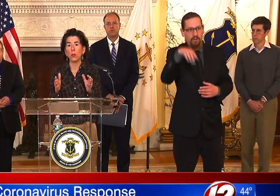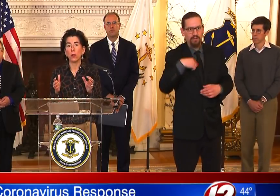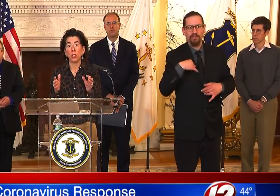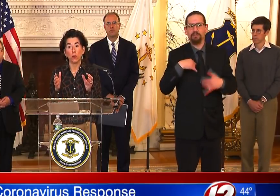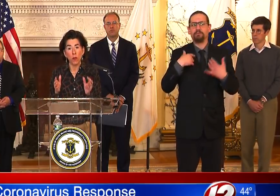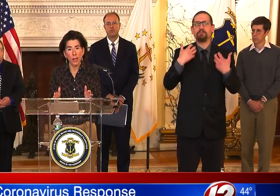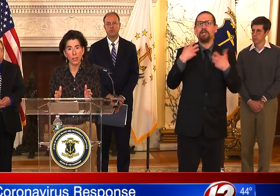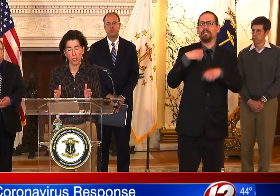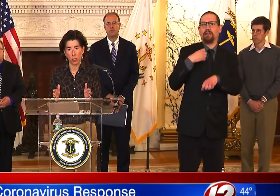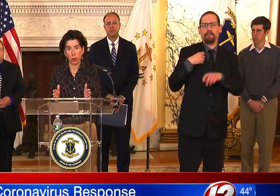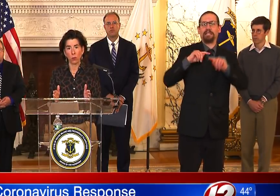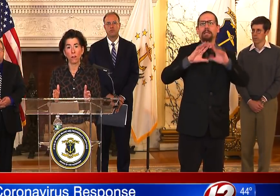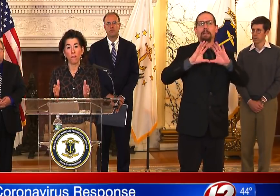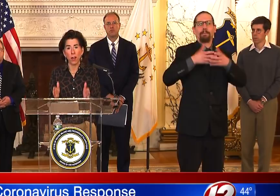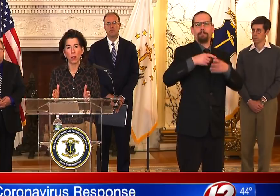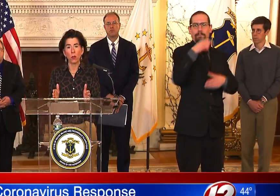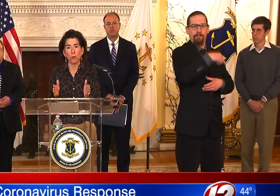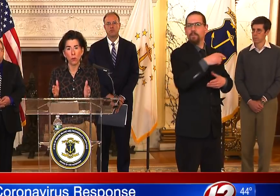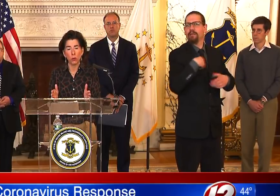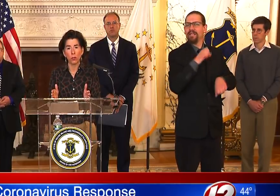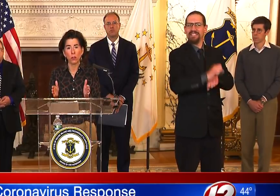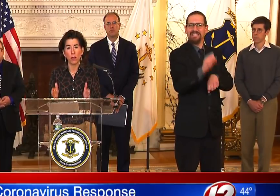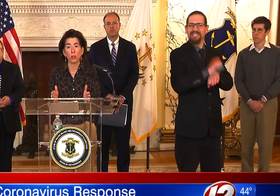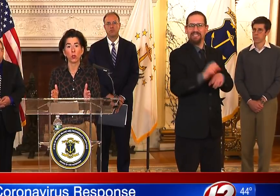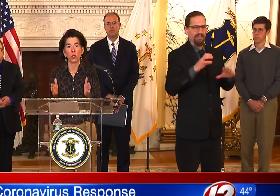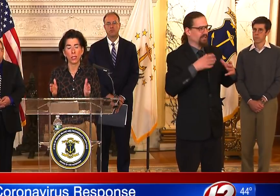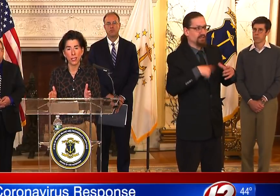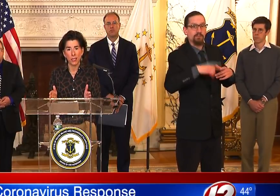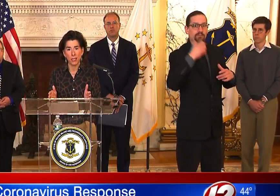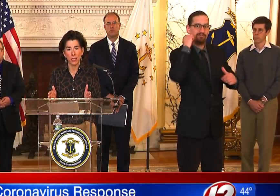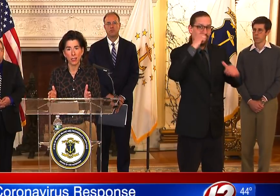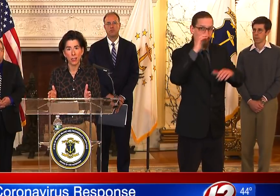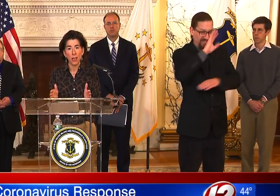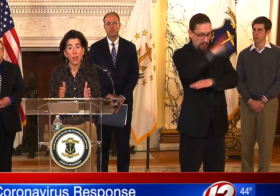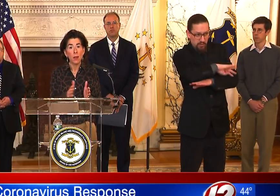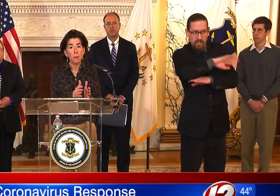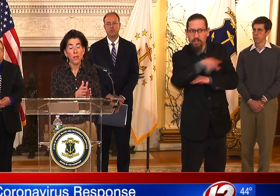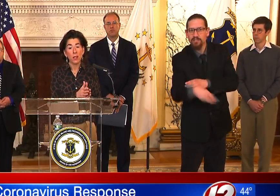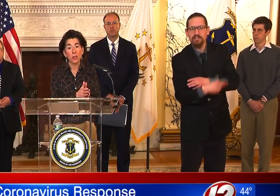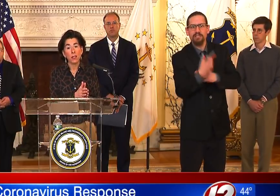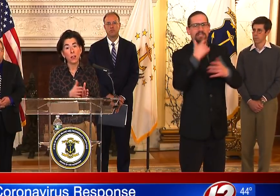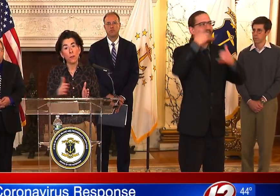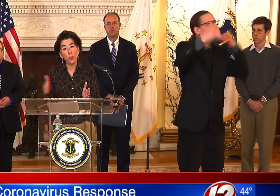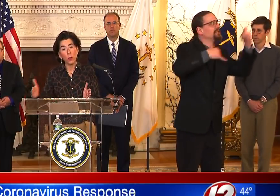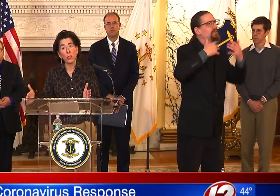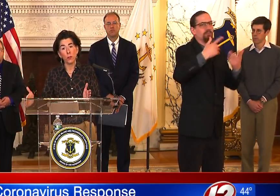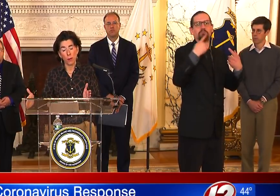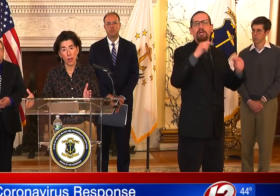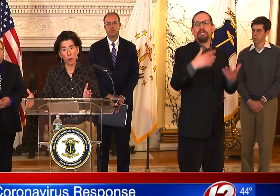THE NECESSARY EQUIPMENT THAT WE NEED, AND THAT IS WHY I AM